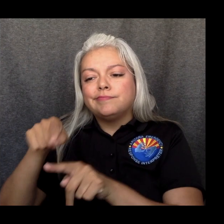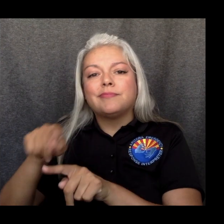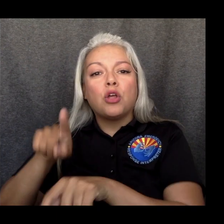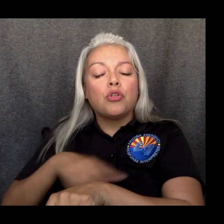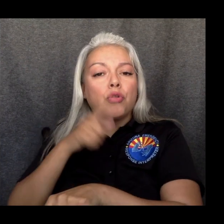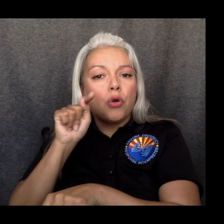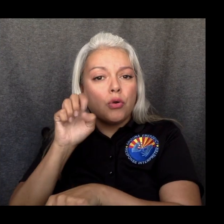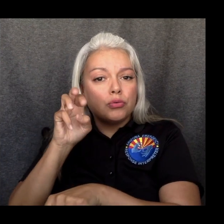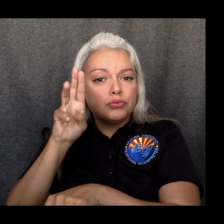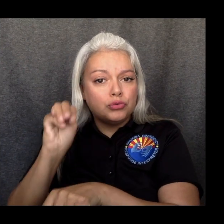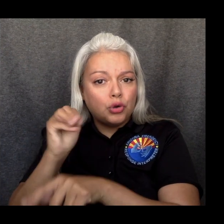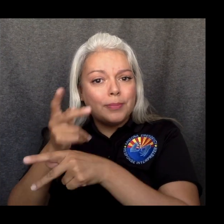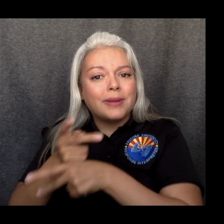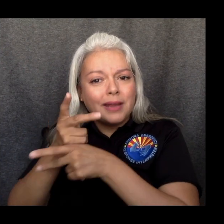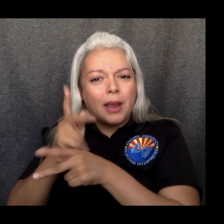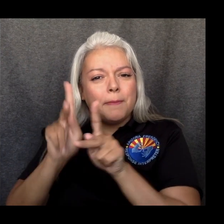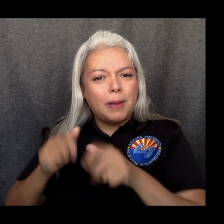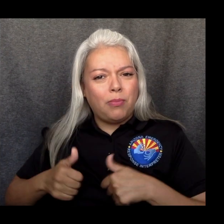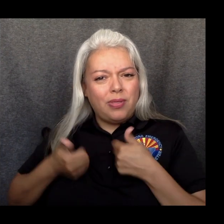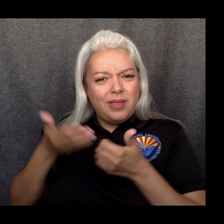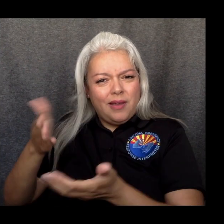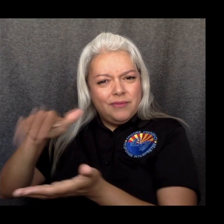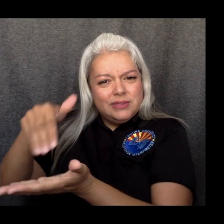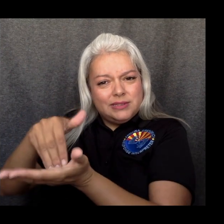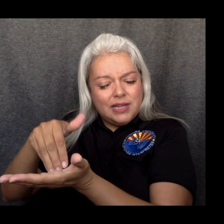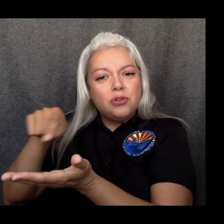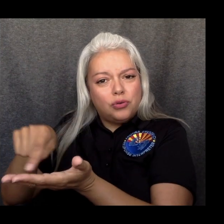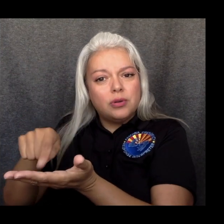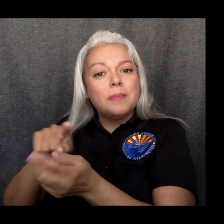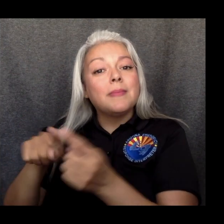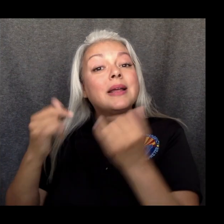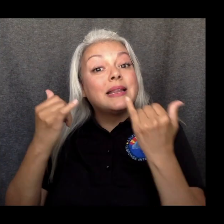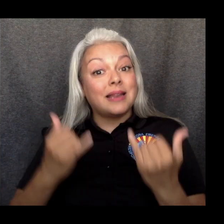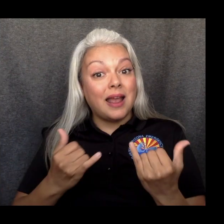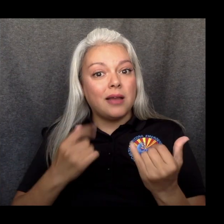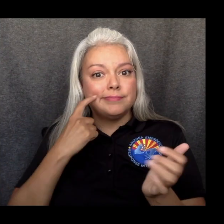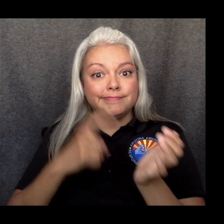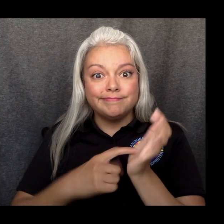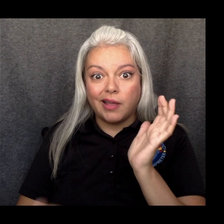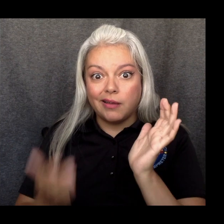However, as you can see right now our death rate seems to be going back up.